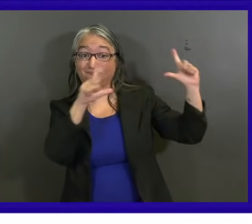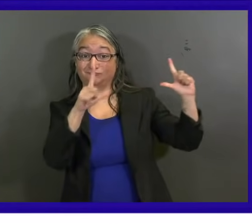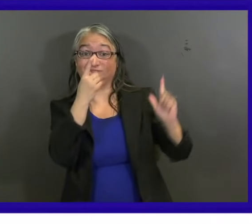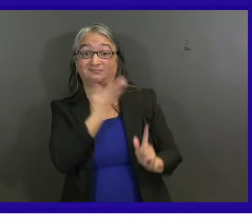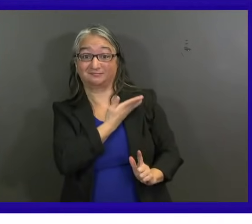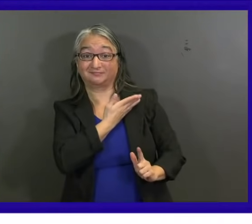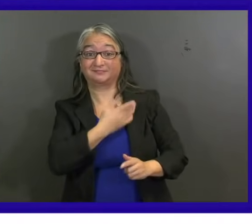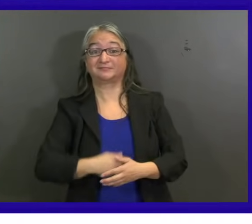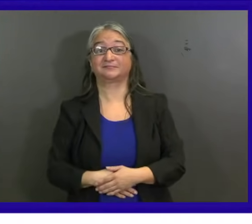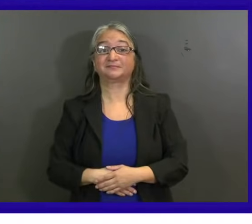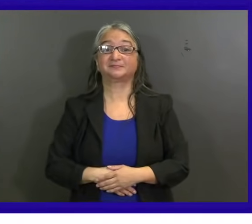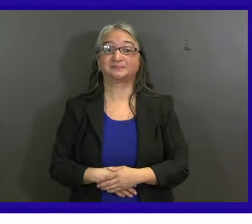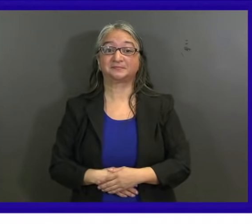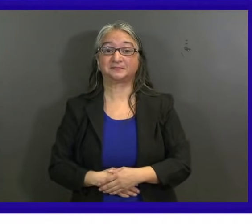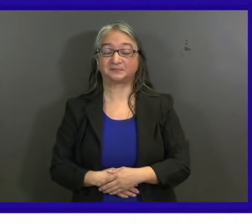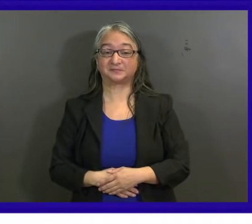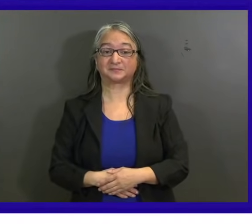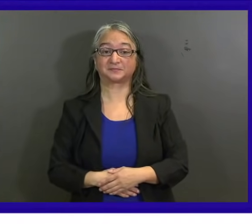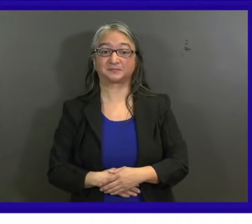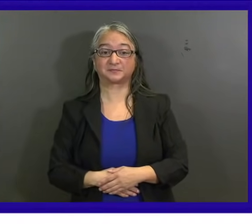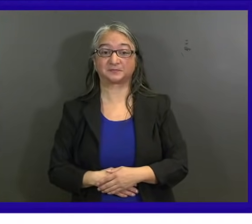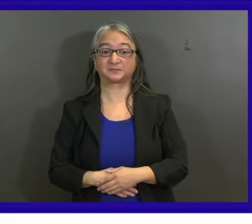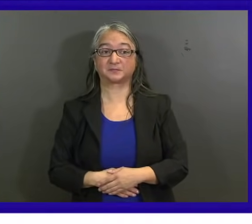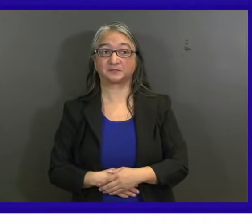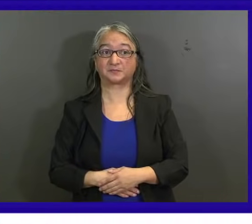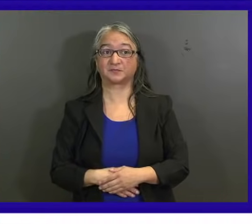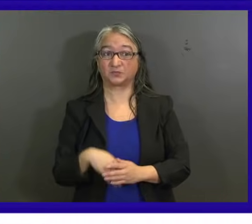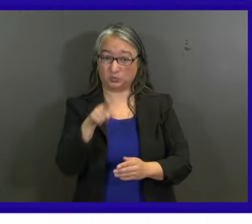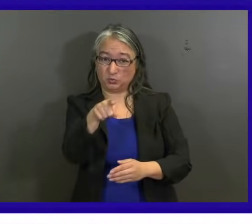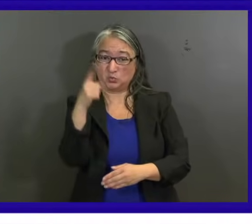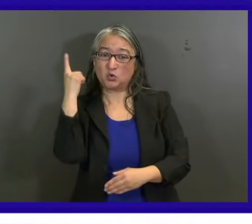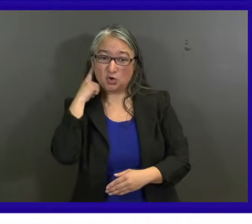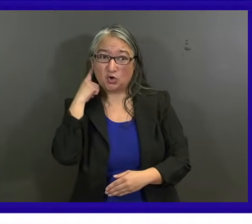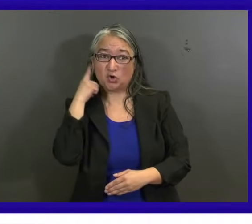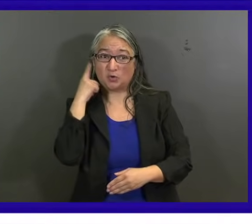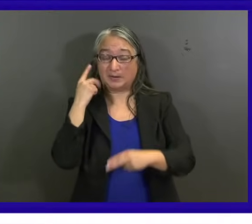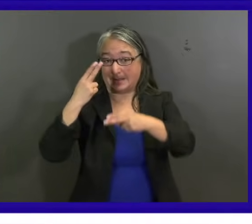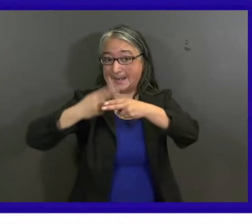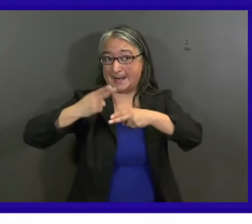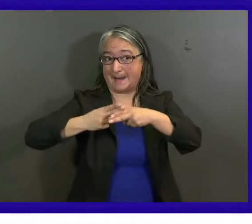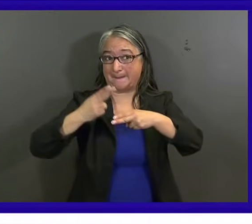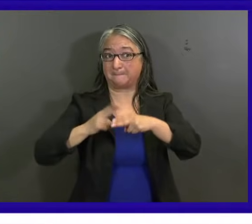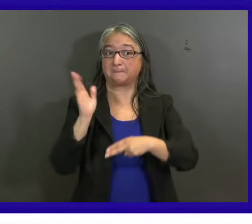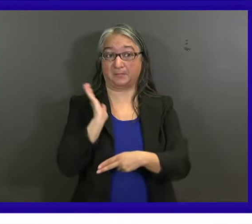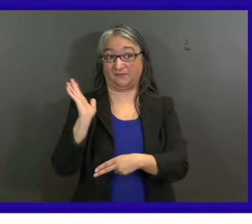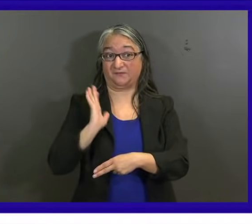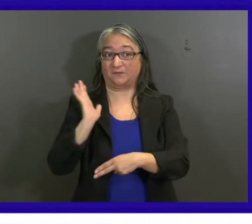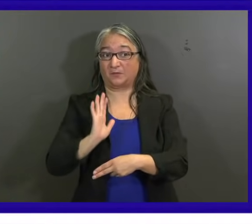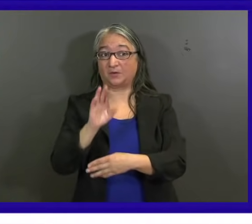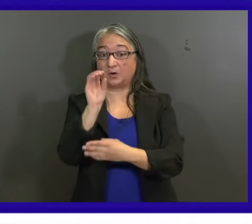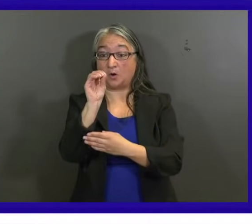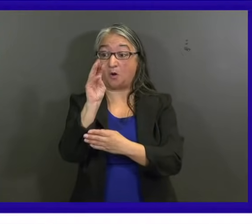on here so we've heard of this new variant of concern heard first detected in in south africa